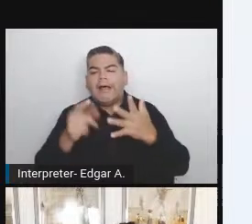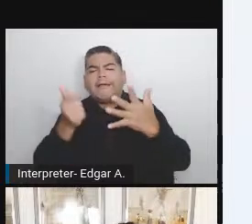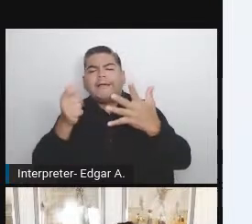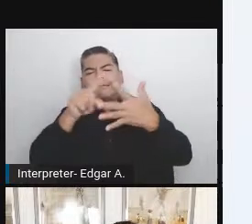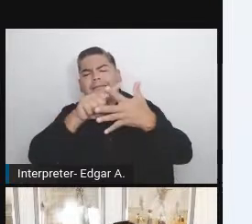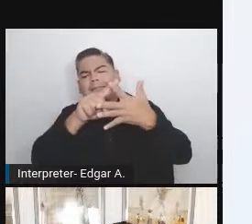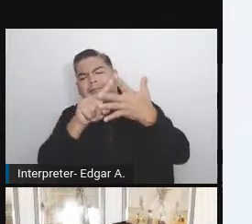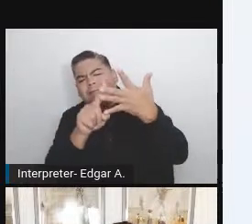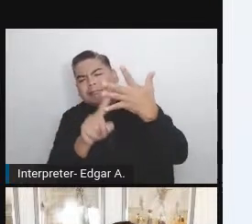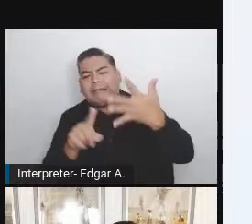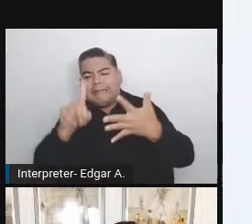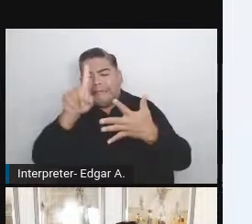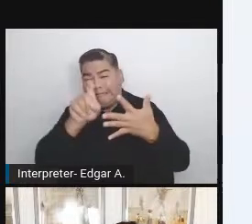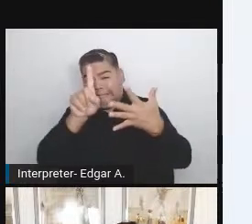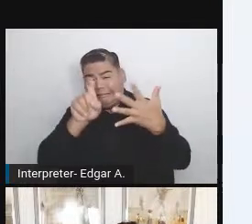deploying staging server and we are running some other tests